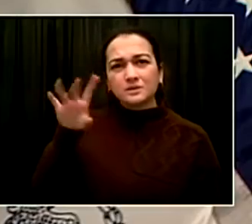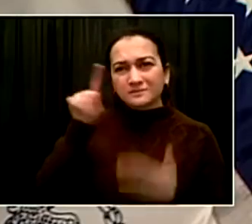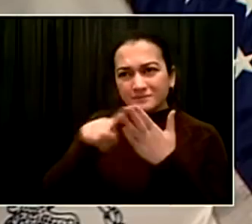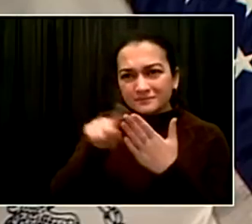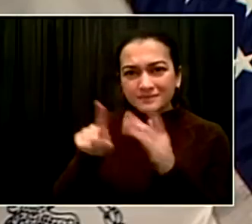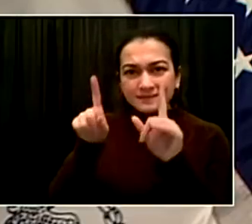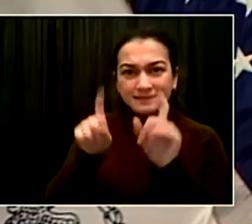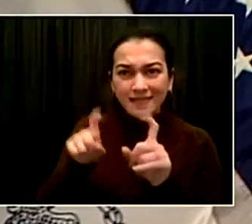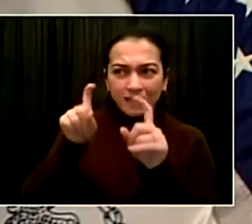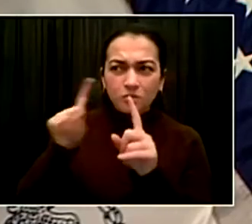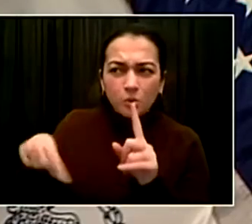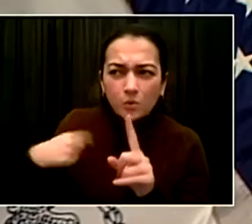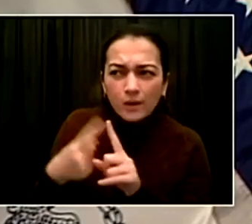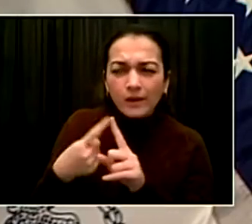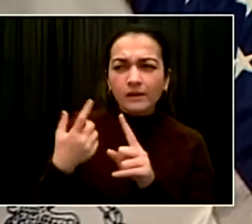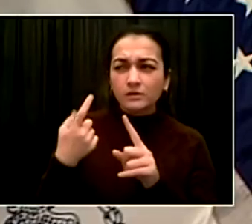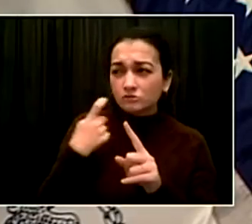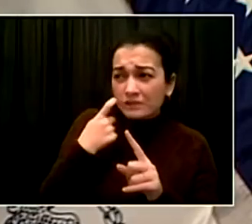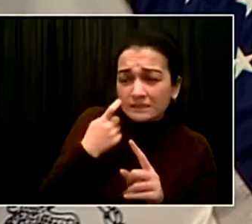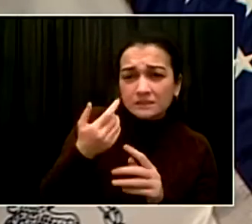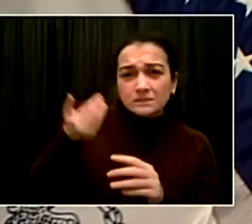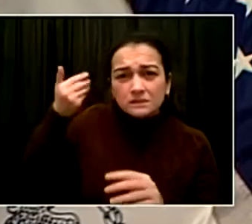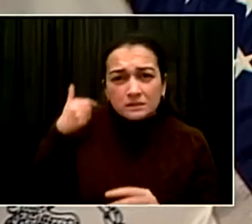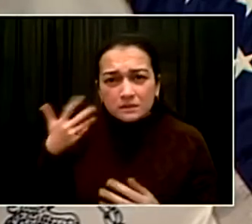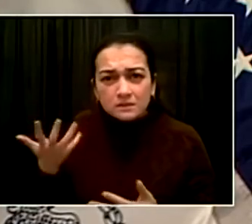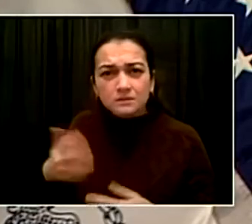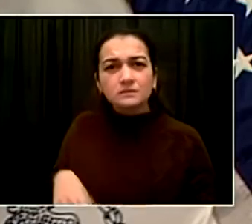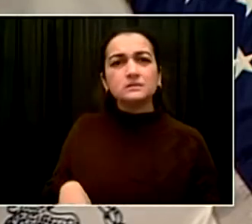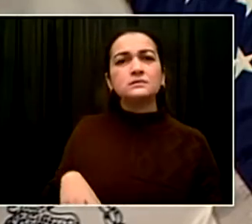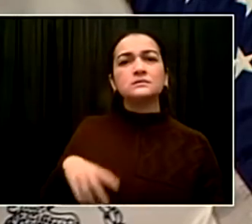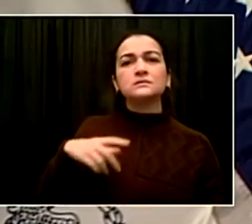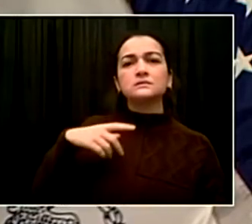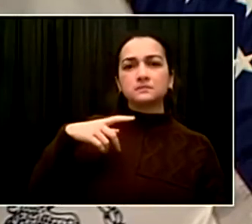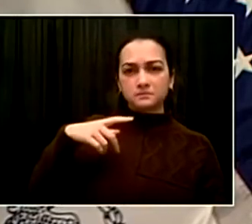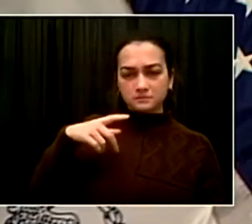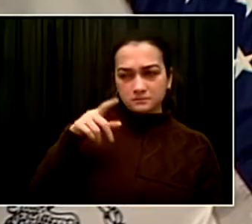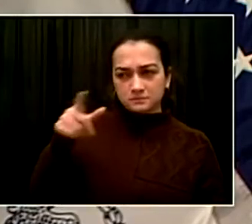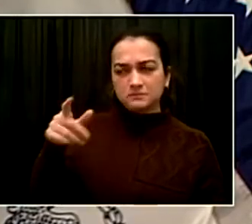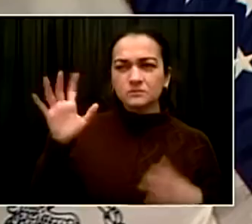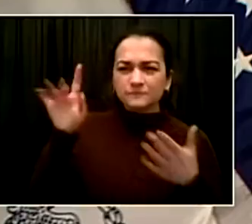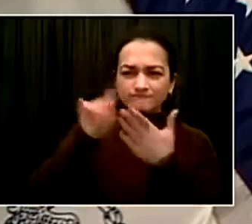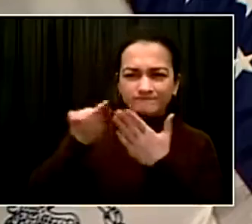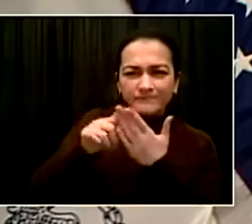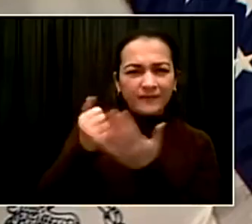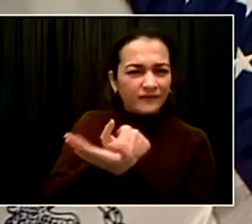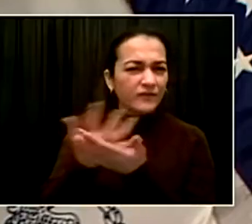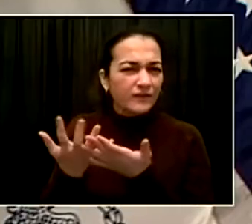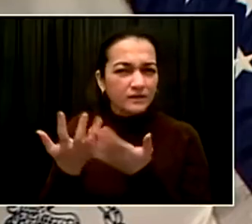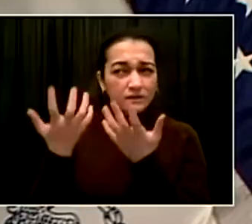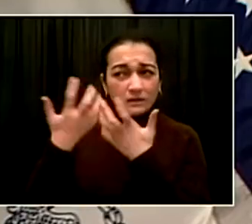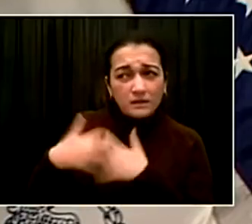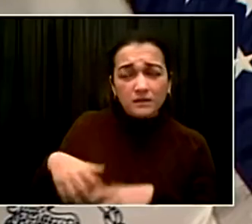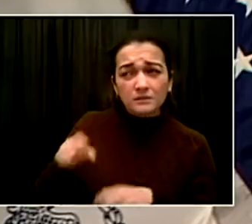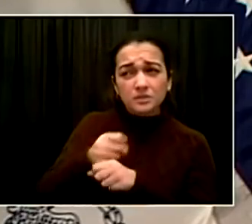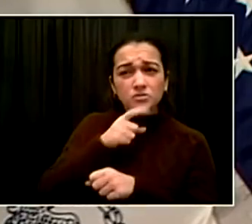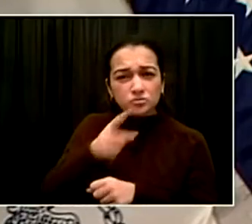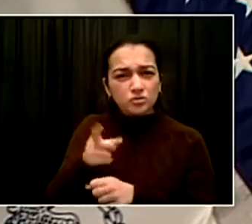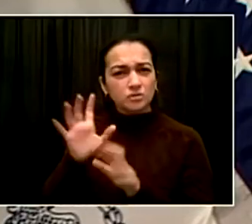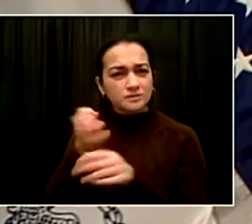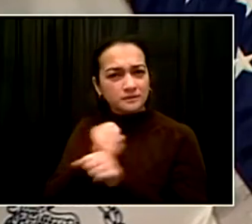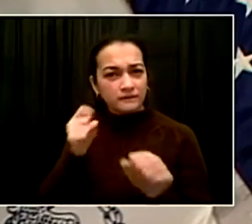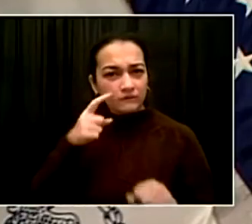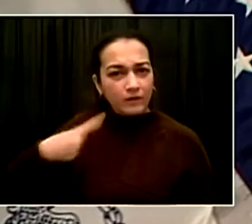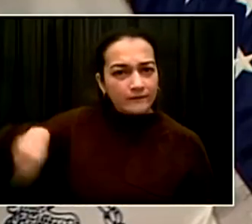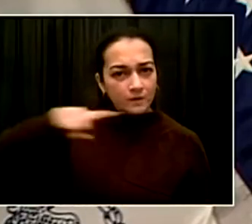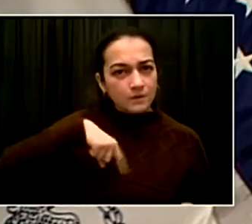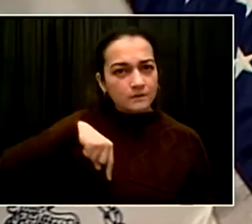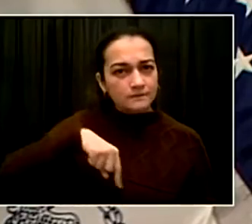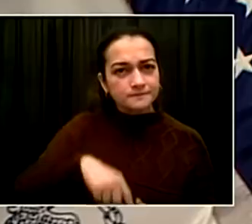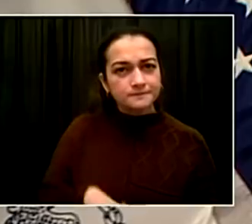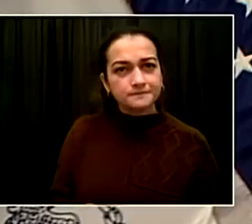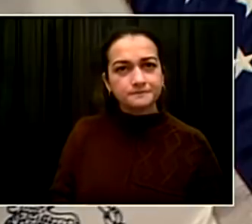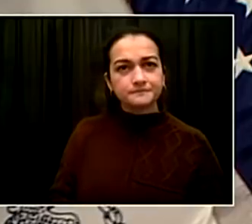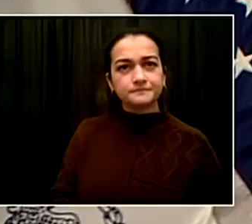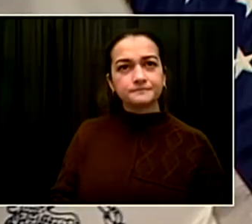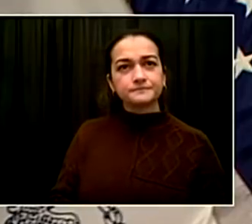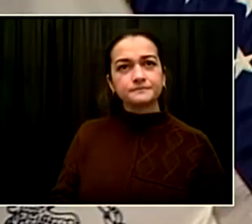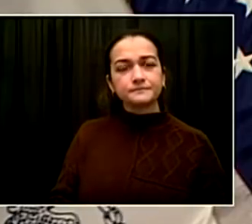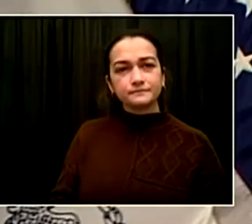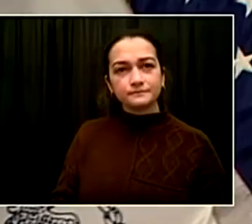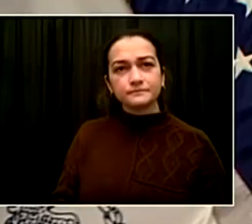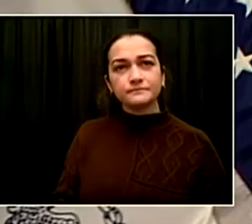A LOT OF INFORMATION PROVIDED